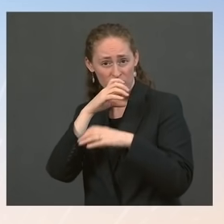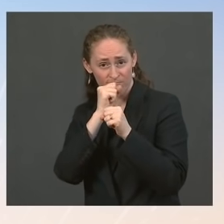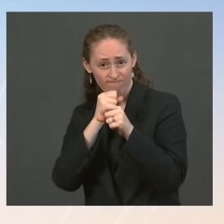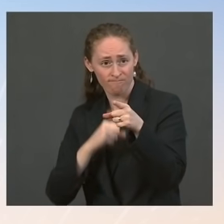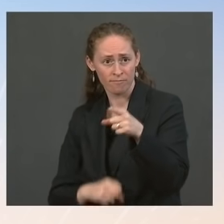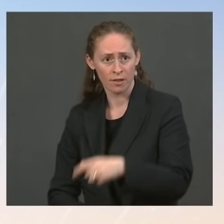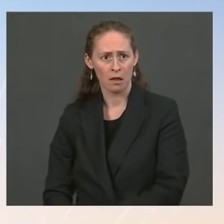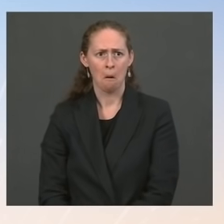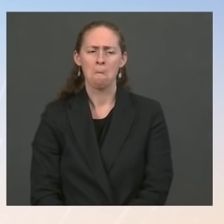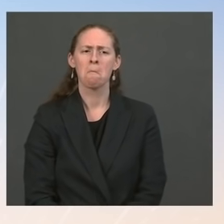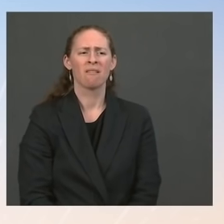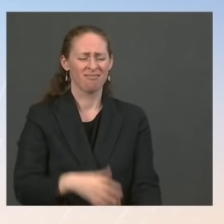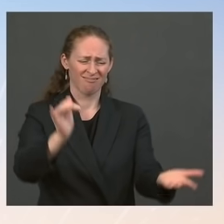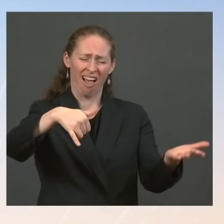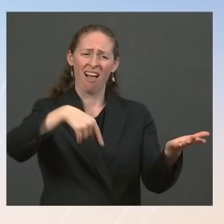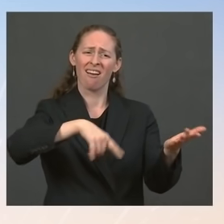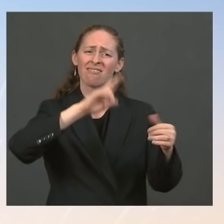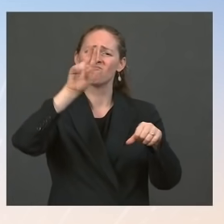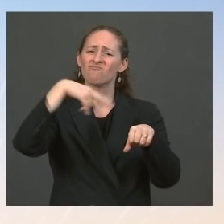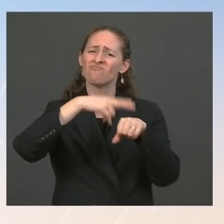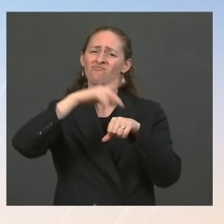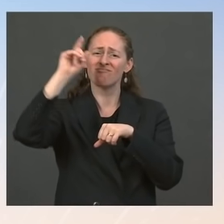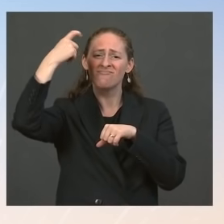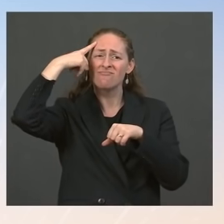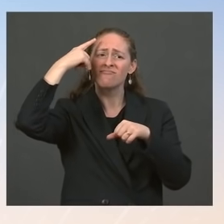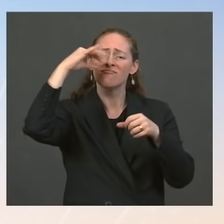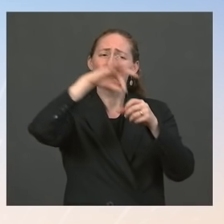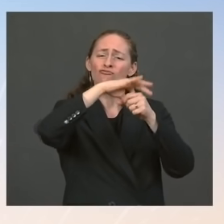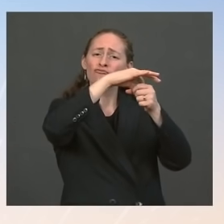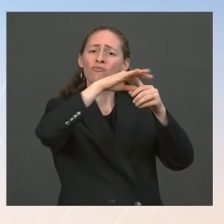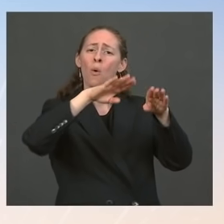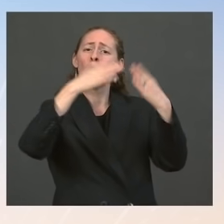The President values the candid advice of the Secretary,